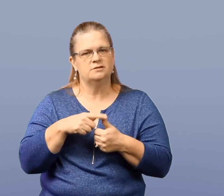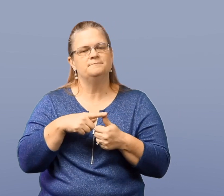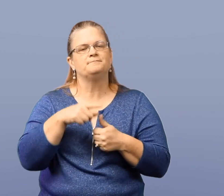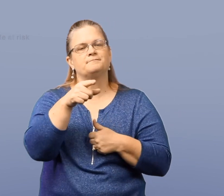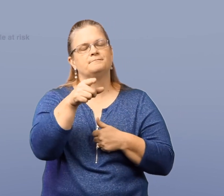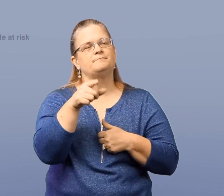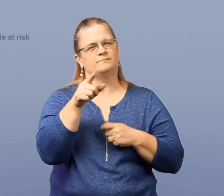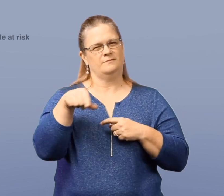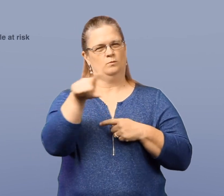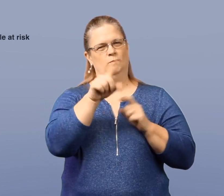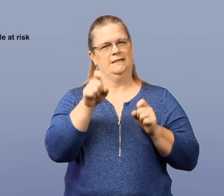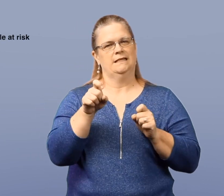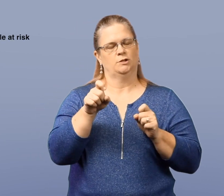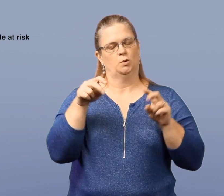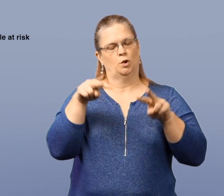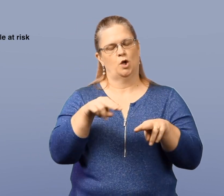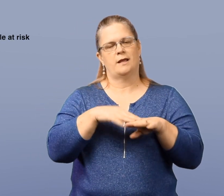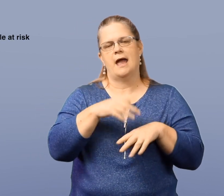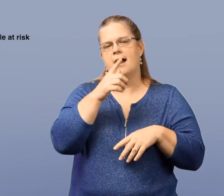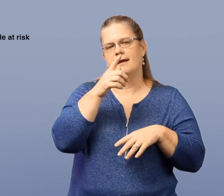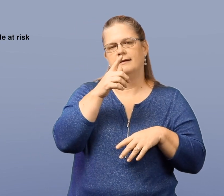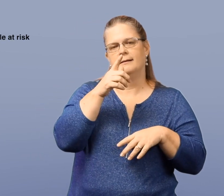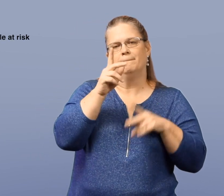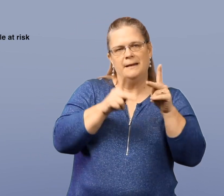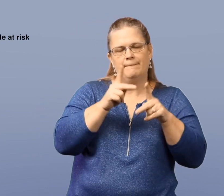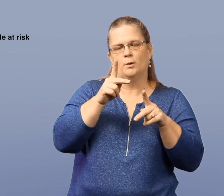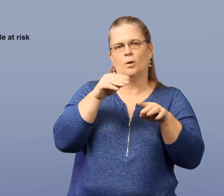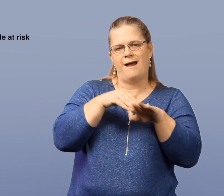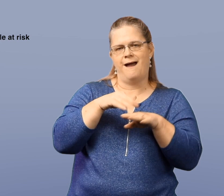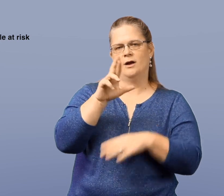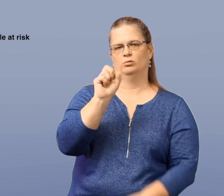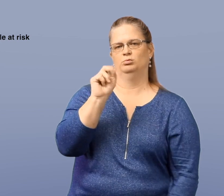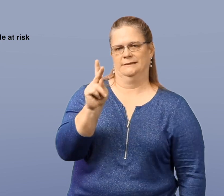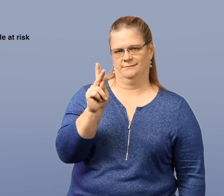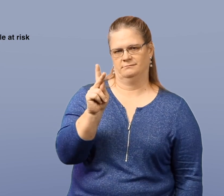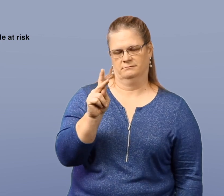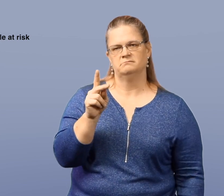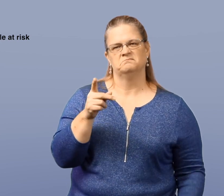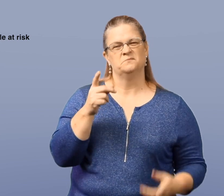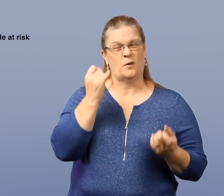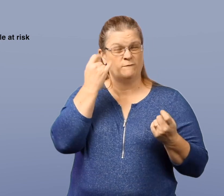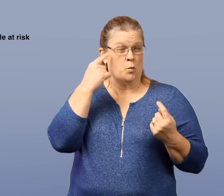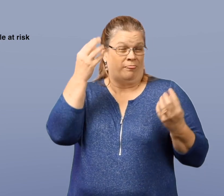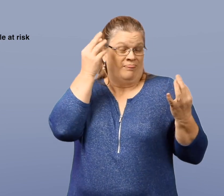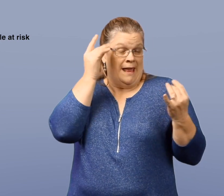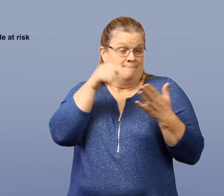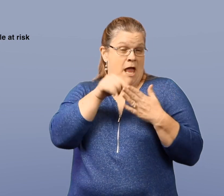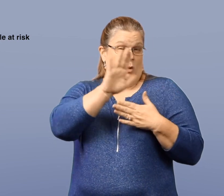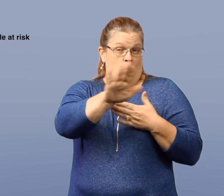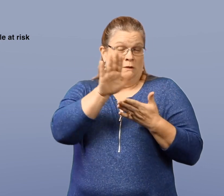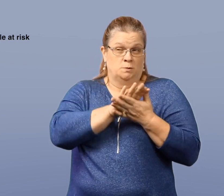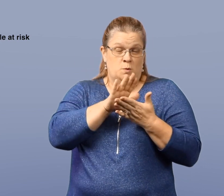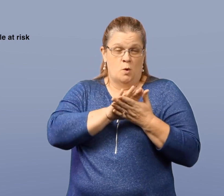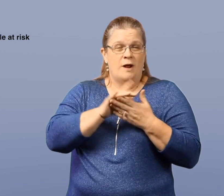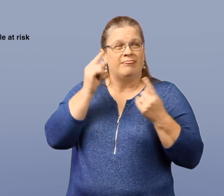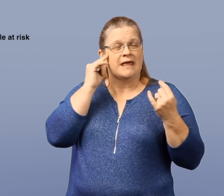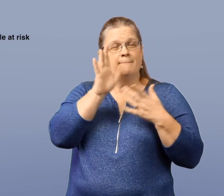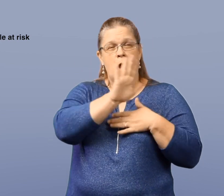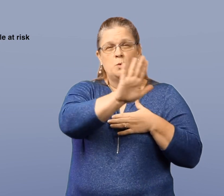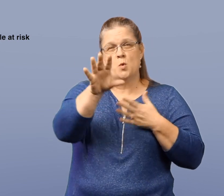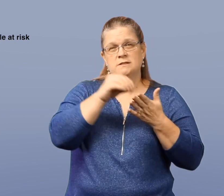The strategies are as follows; if you think about your school and the students who are